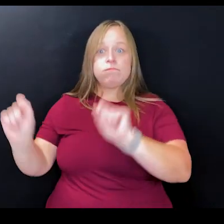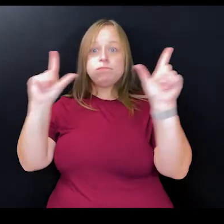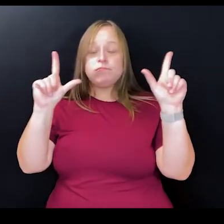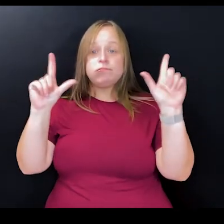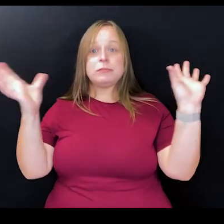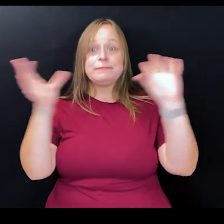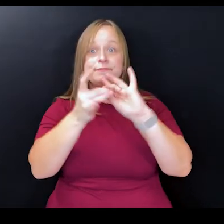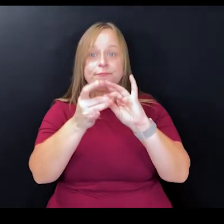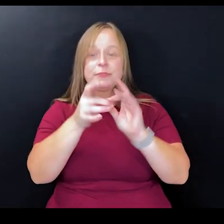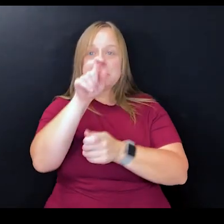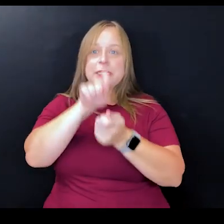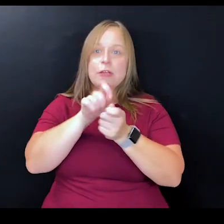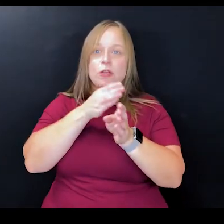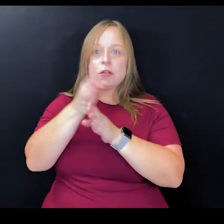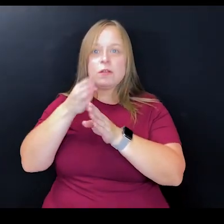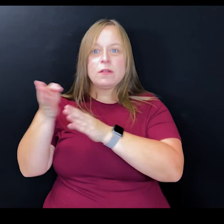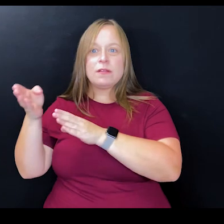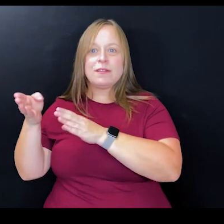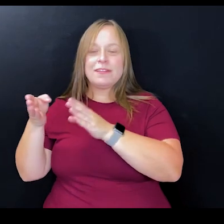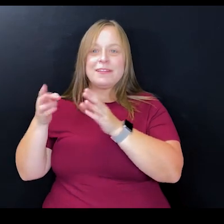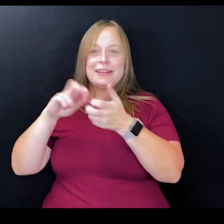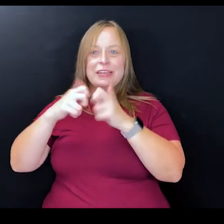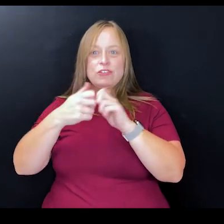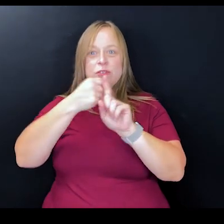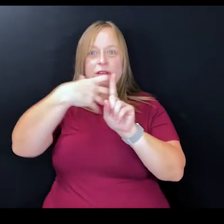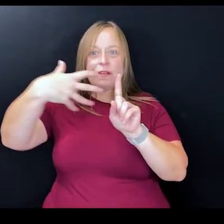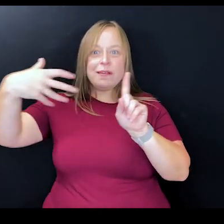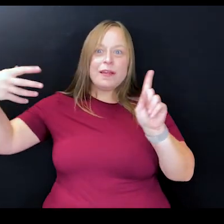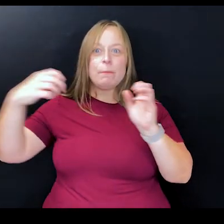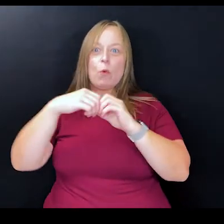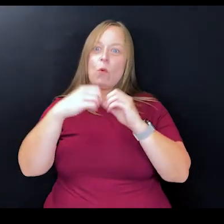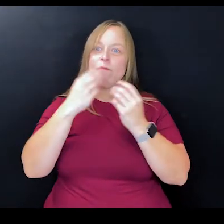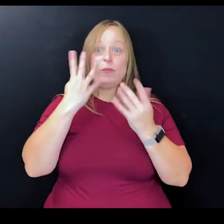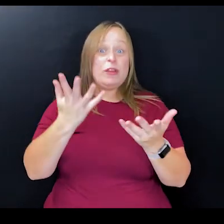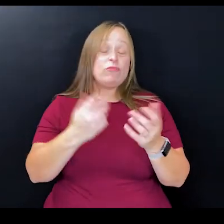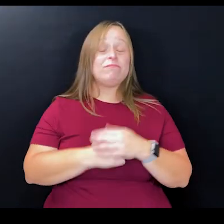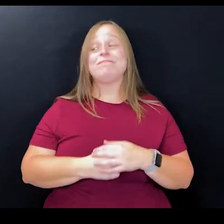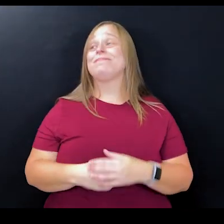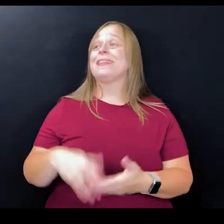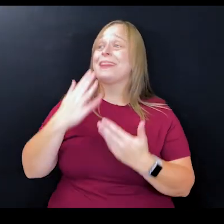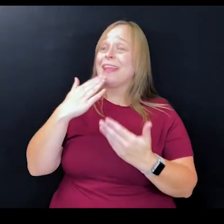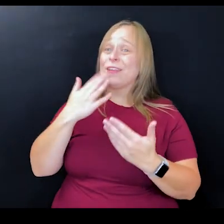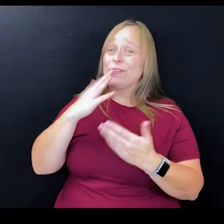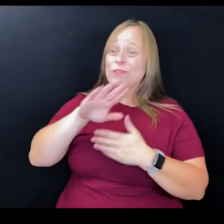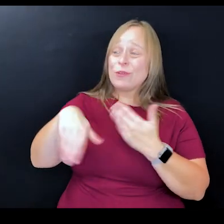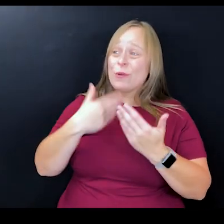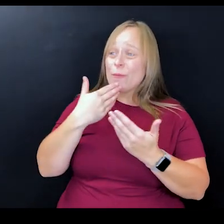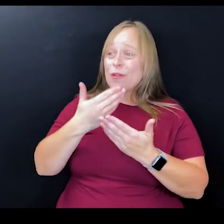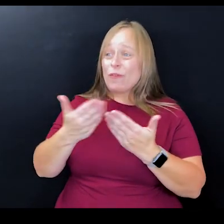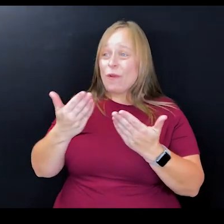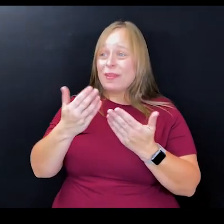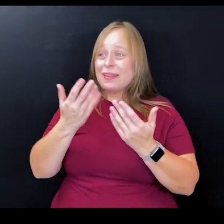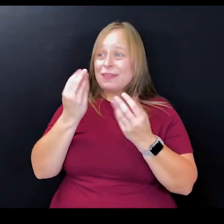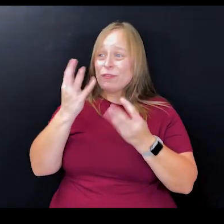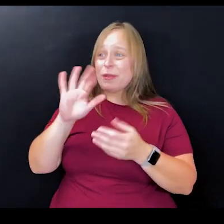if you have a particular issue that you want to research for. Thank you so much for all that information, Julie.